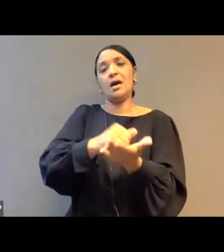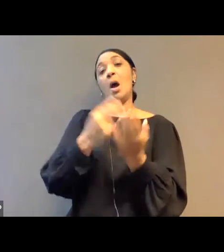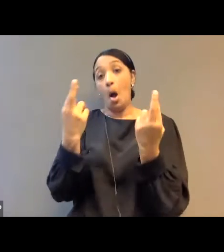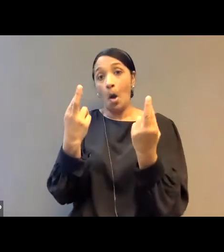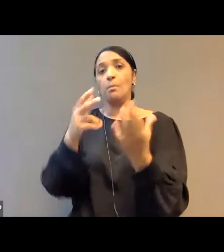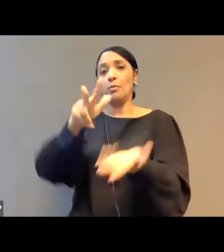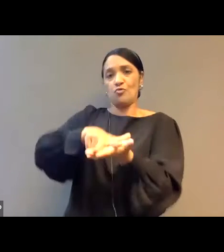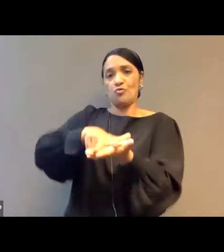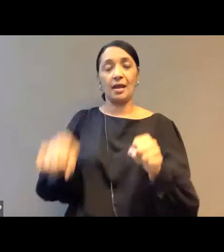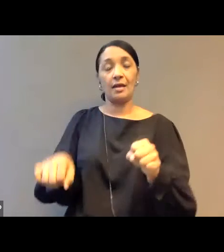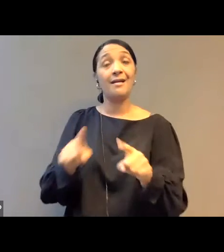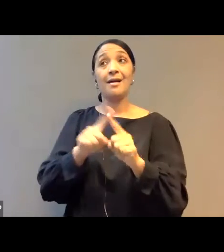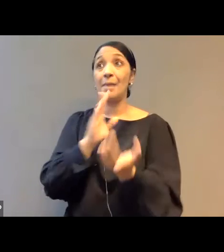The reality: nobody knows.